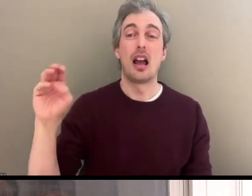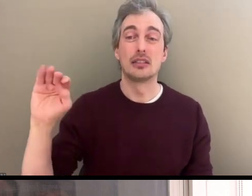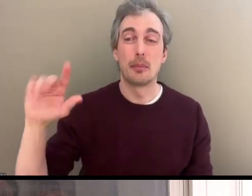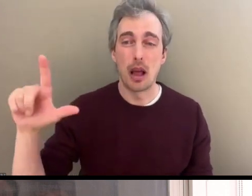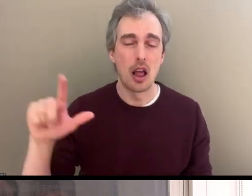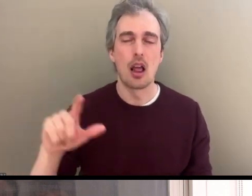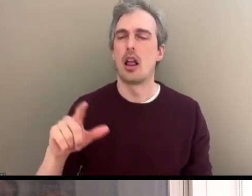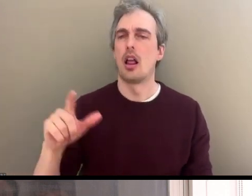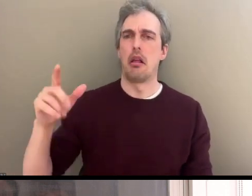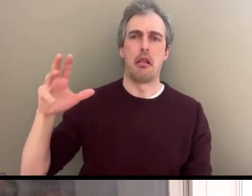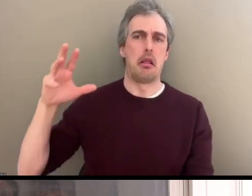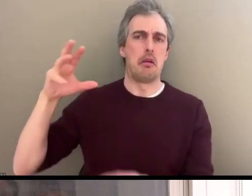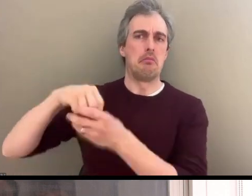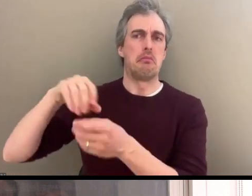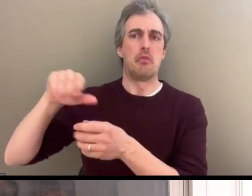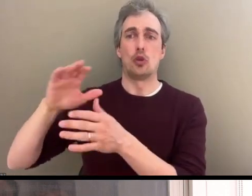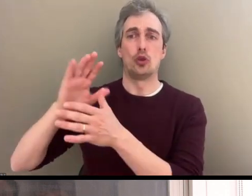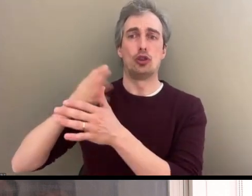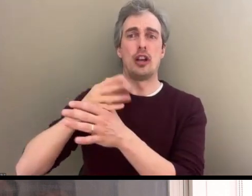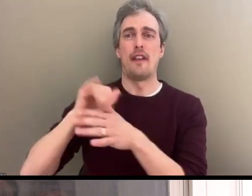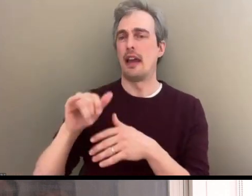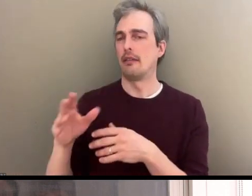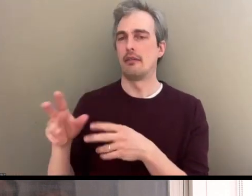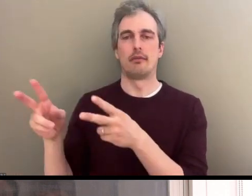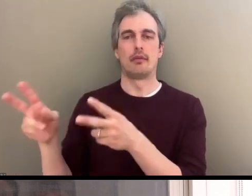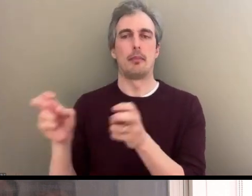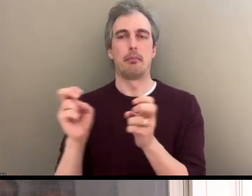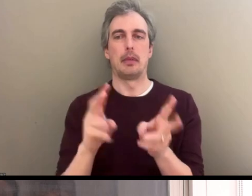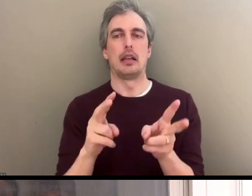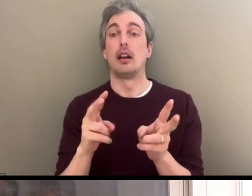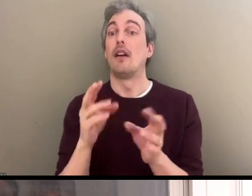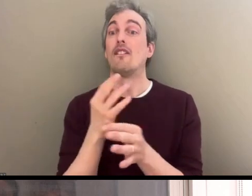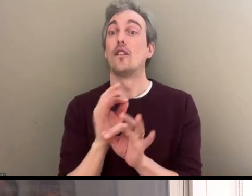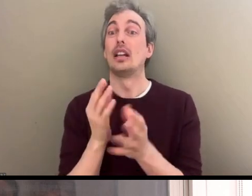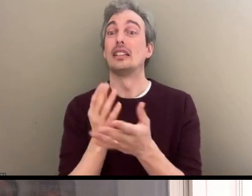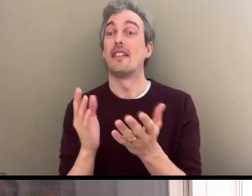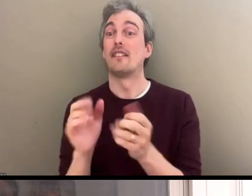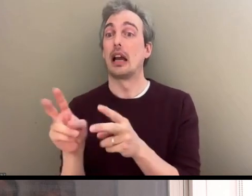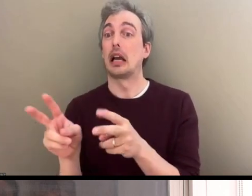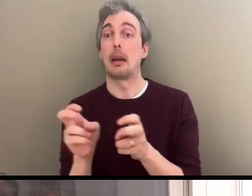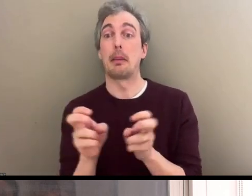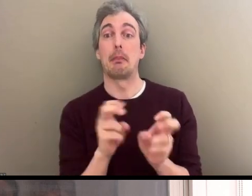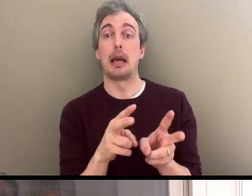You could copy and paste the free stuff. And that's a great start. You might want to consider that.